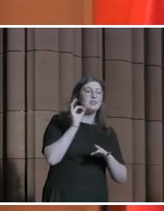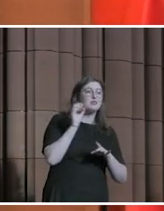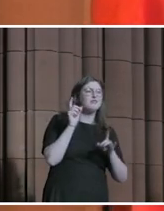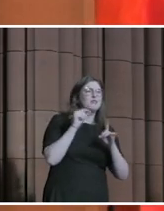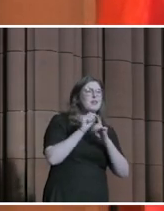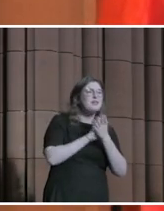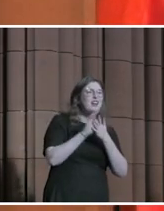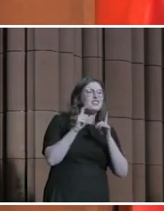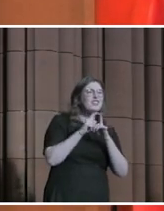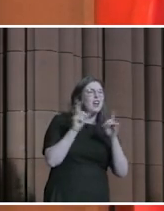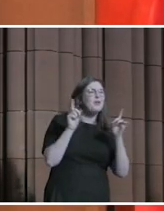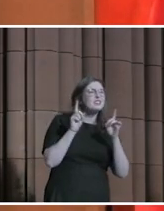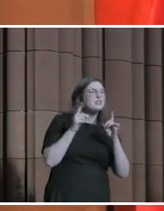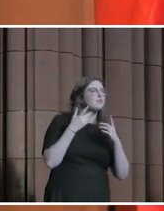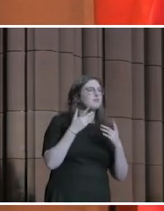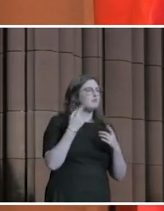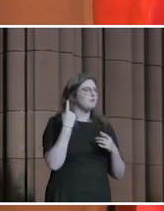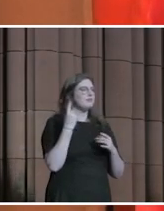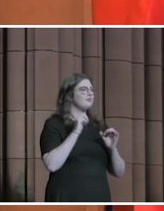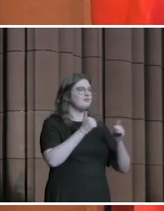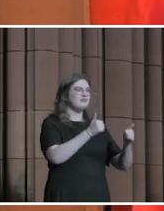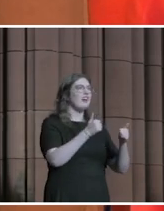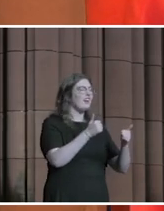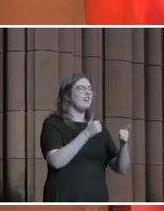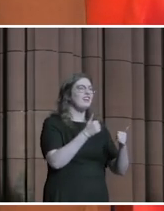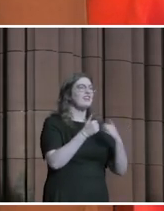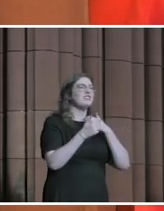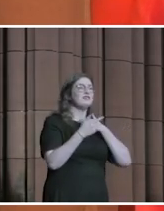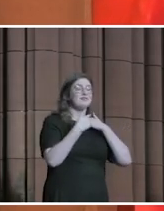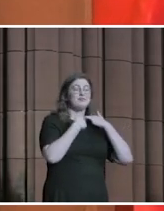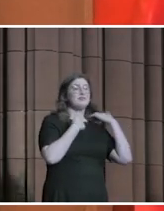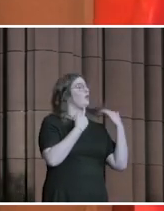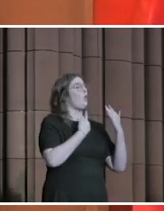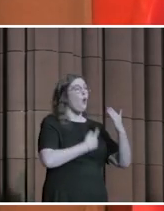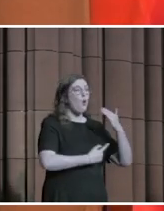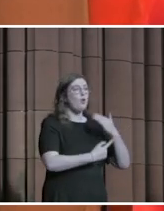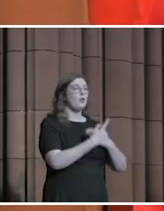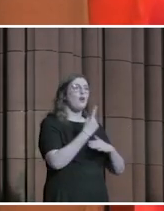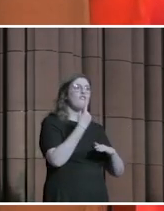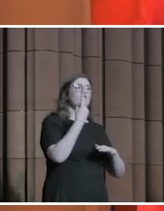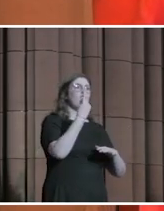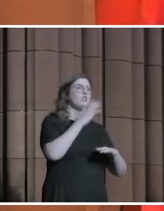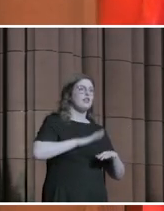just before I applied for the one at Cambridge. I wasn't the only one to be the first in my family to go to university.